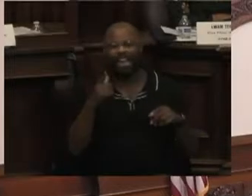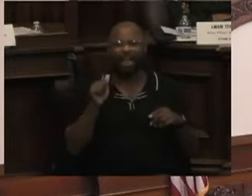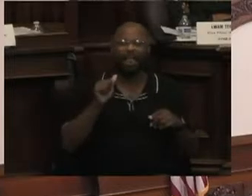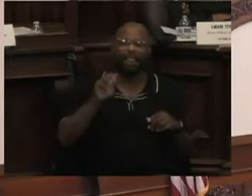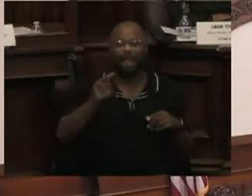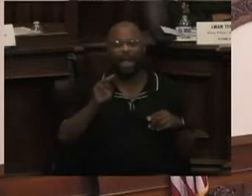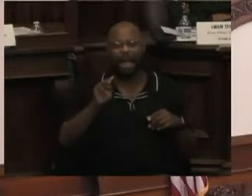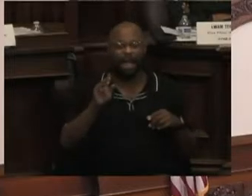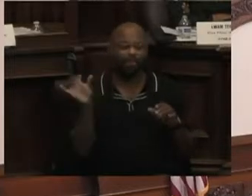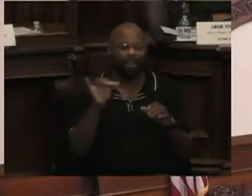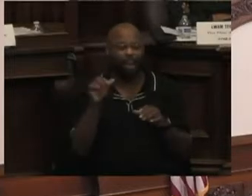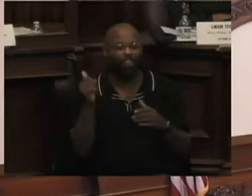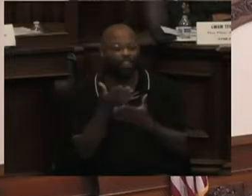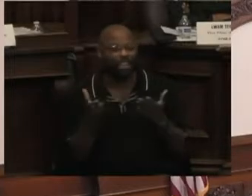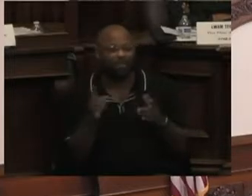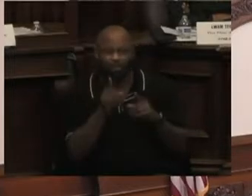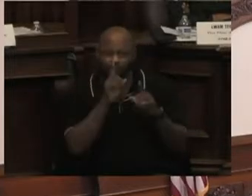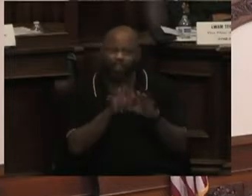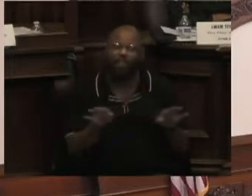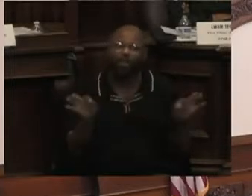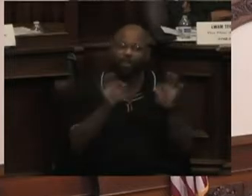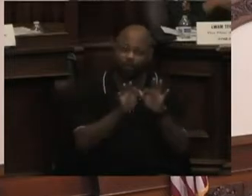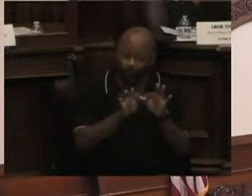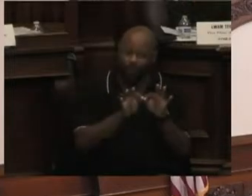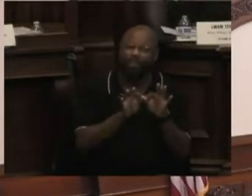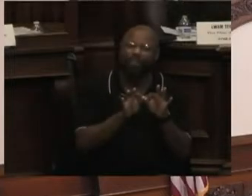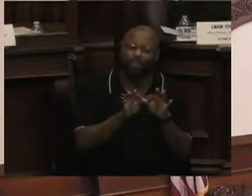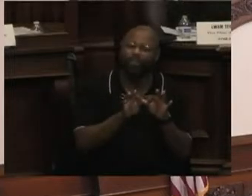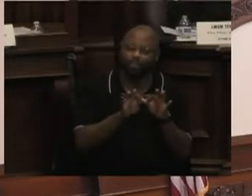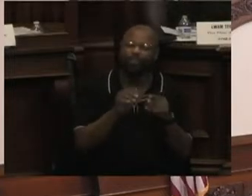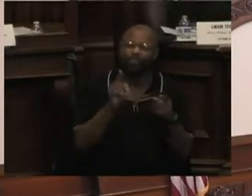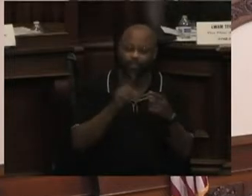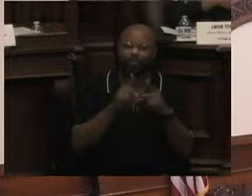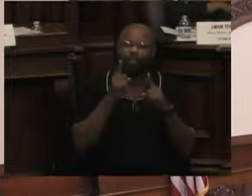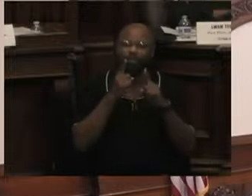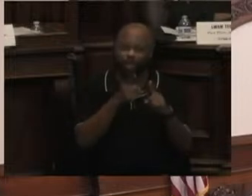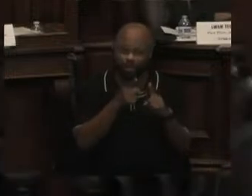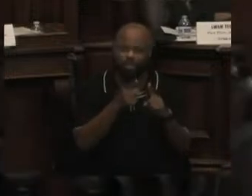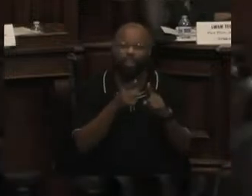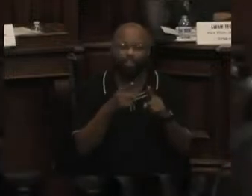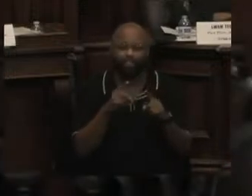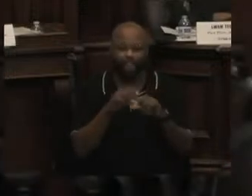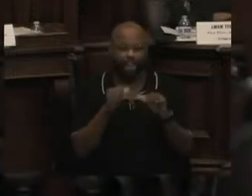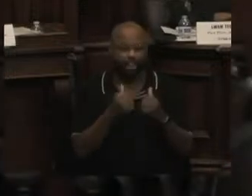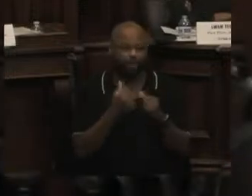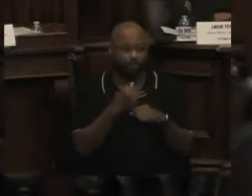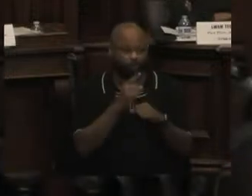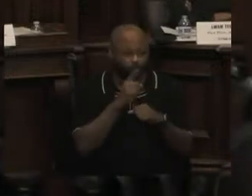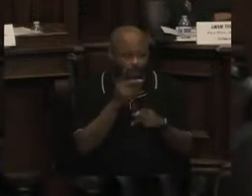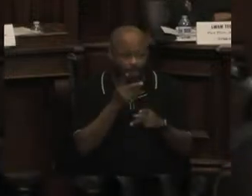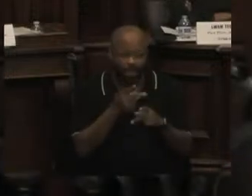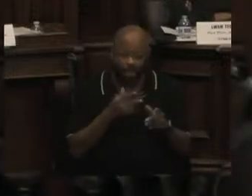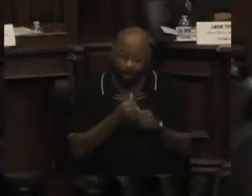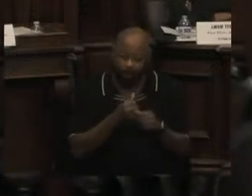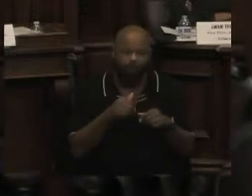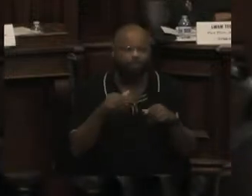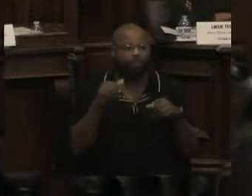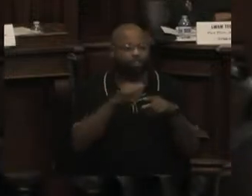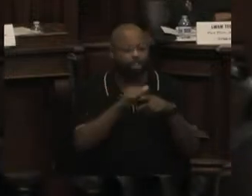I just want to say I really appreciate the work you're doing. It's not, you know, quite as glamorous or, you know, some of these other things, but